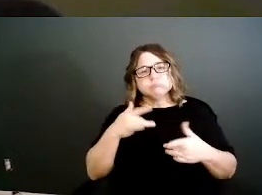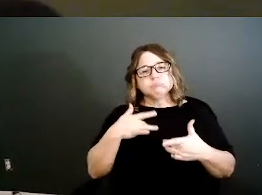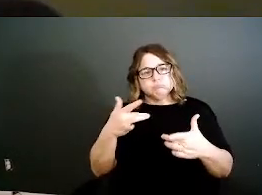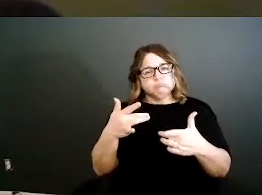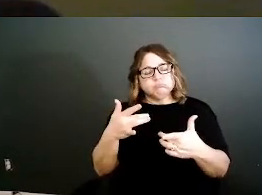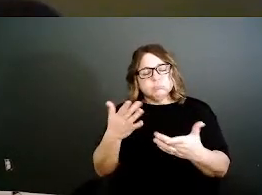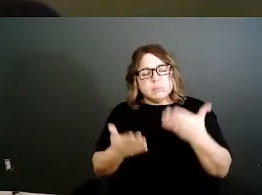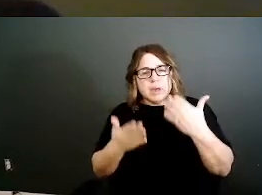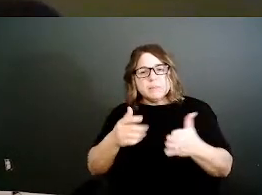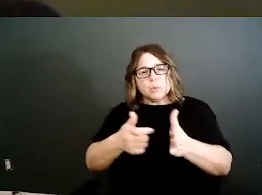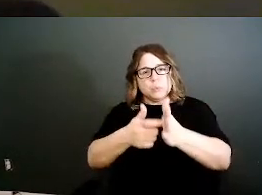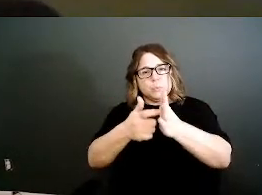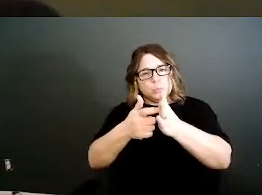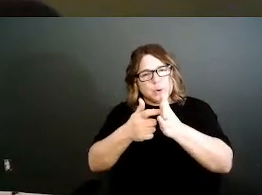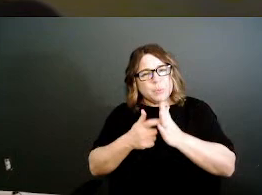AND IMPROVE THE RESPONSE THAT WE'VE BEEN DEVELOPING,